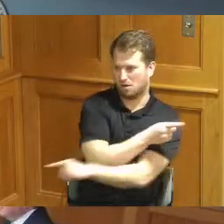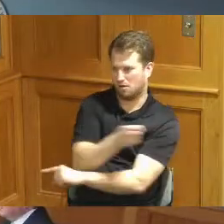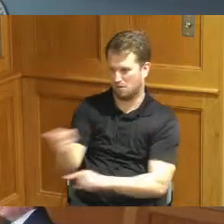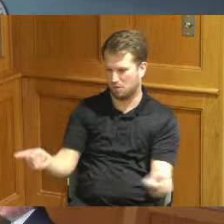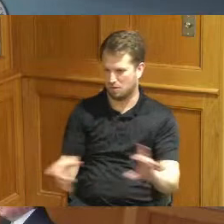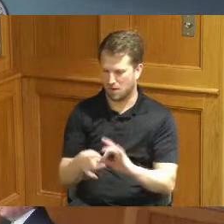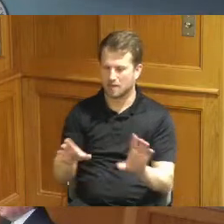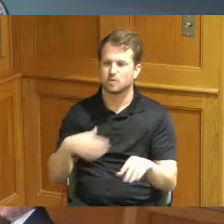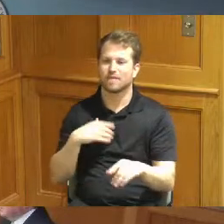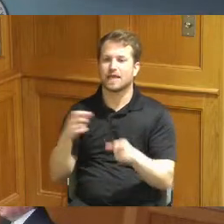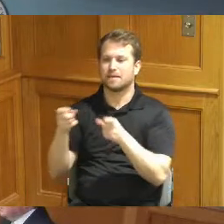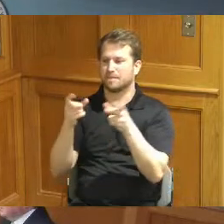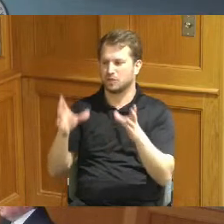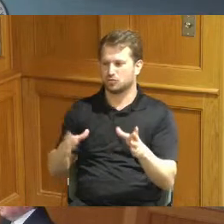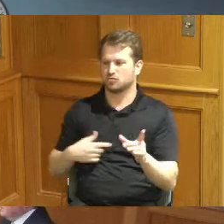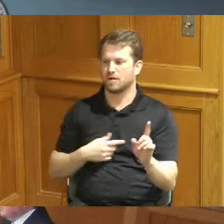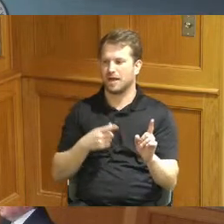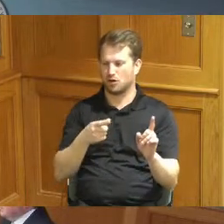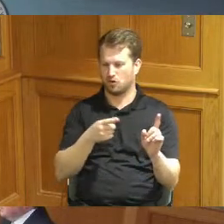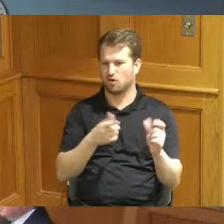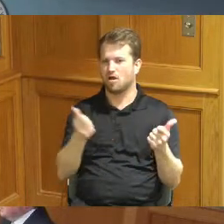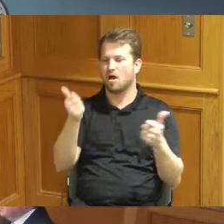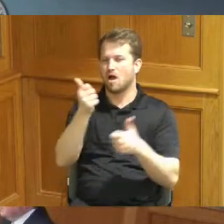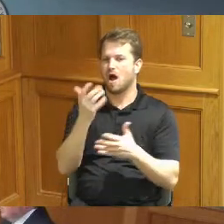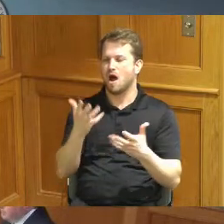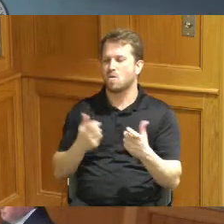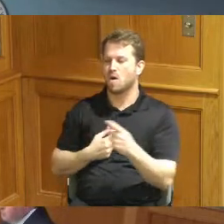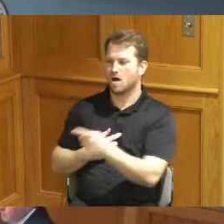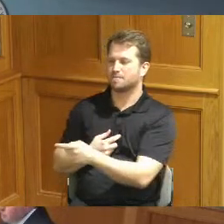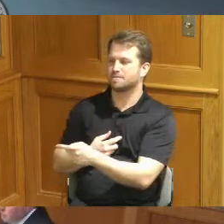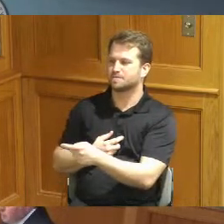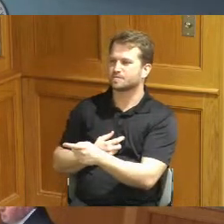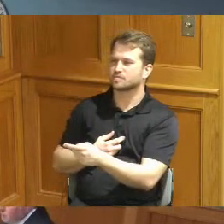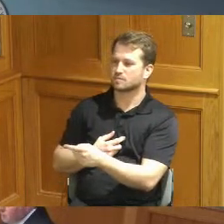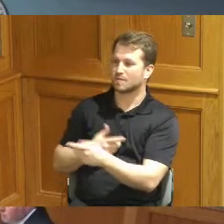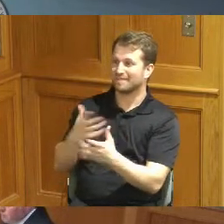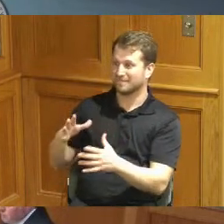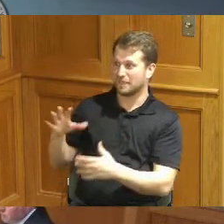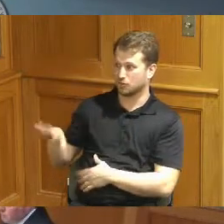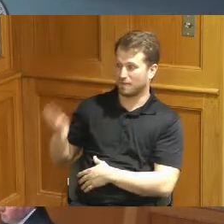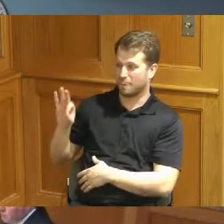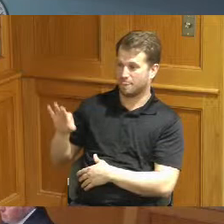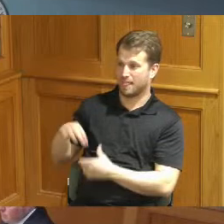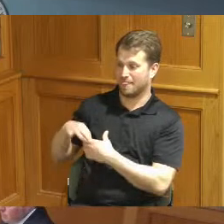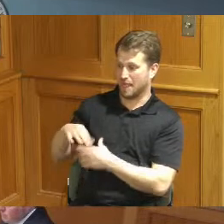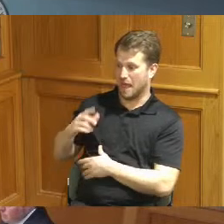a fund you told me that when I first got elected a fund to three CDC that's I don't know if it's just